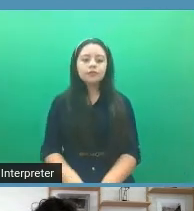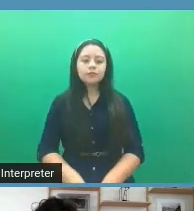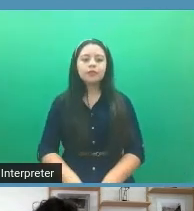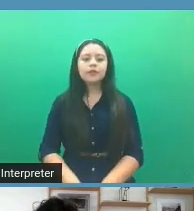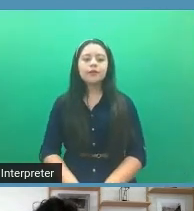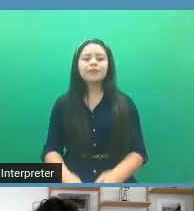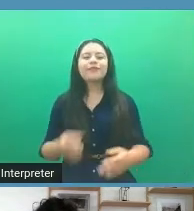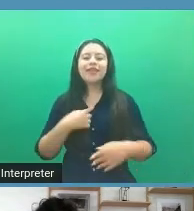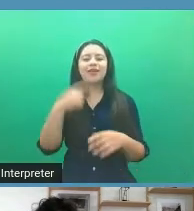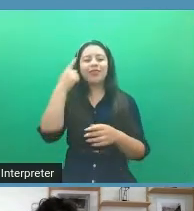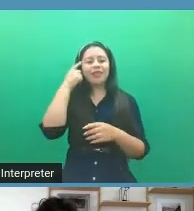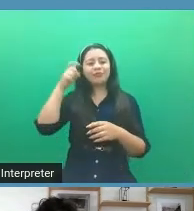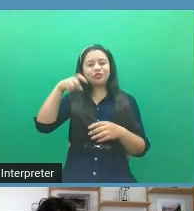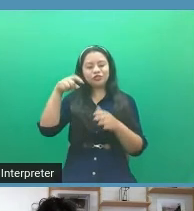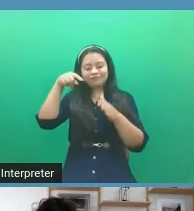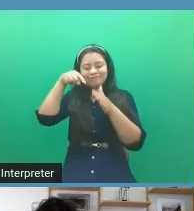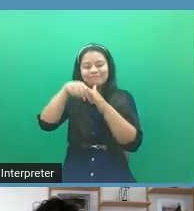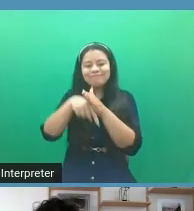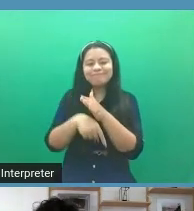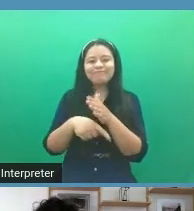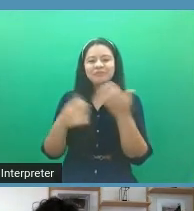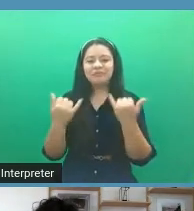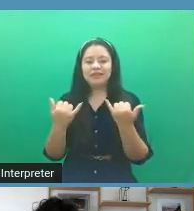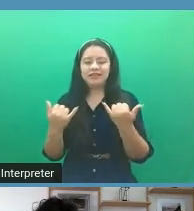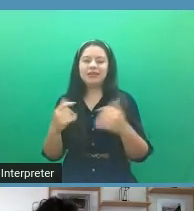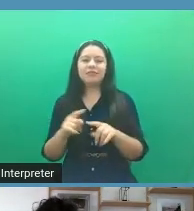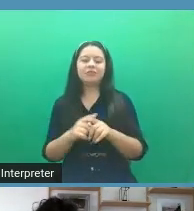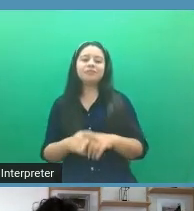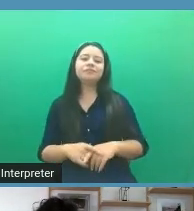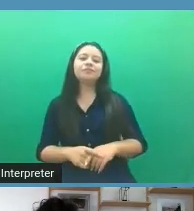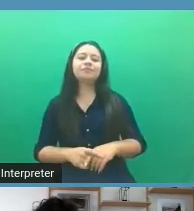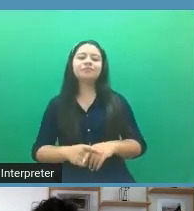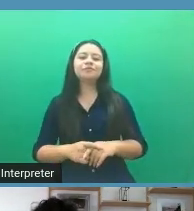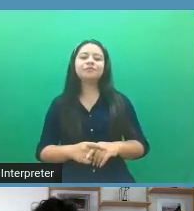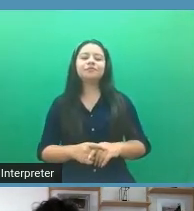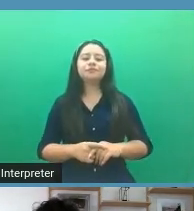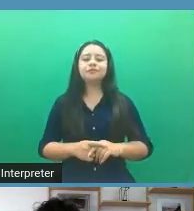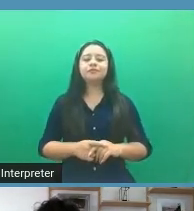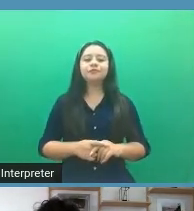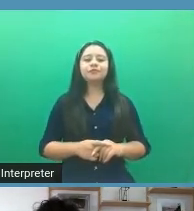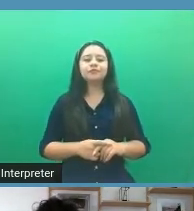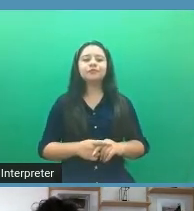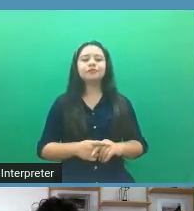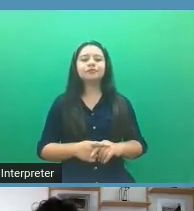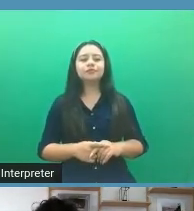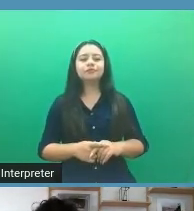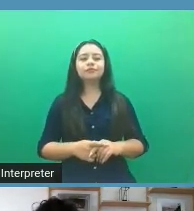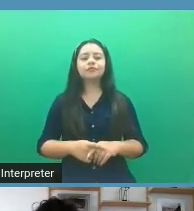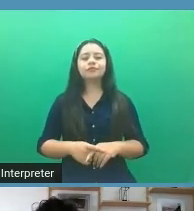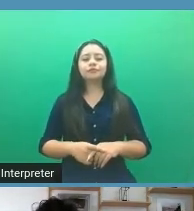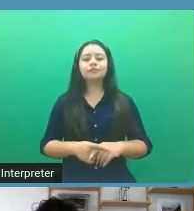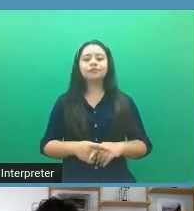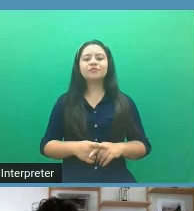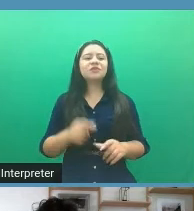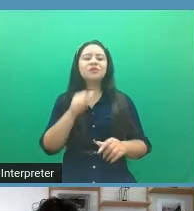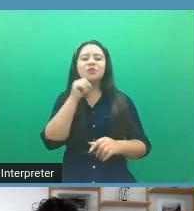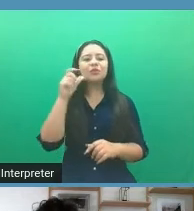into enterprise content management on this talk but just to say you don't have to have expensive